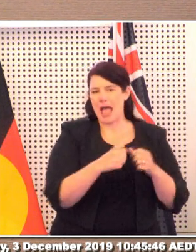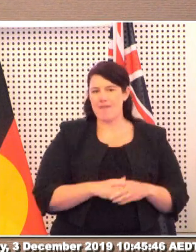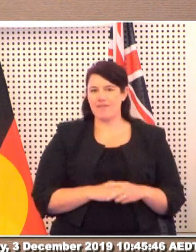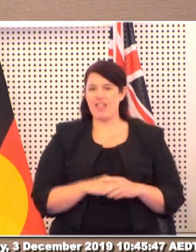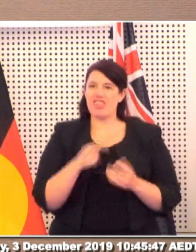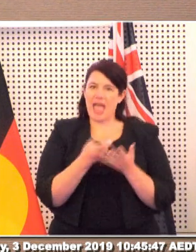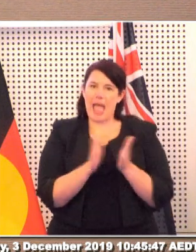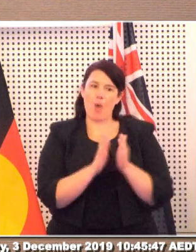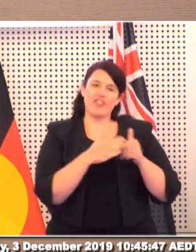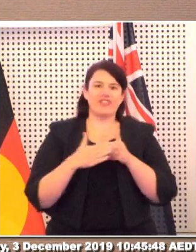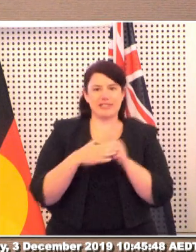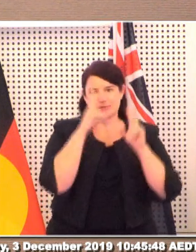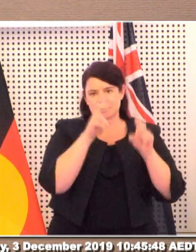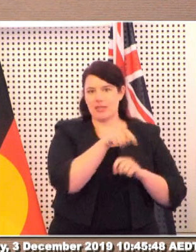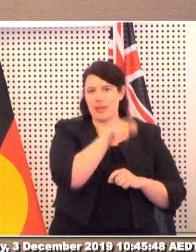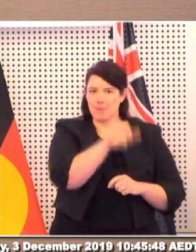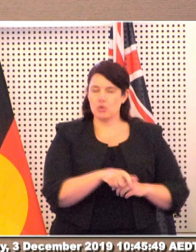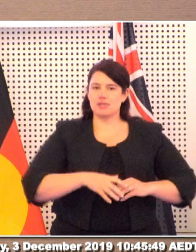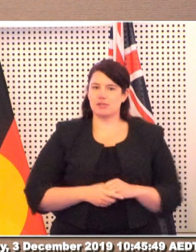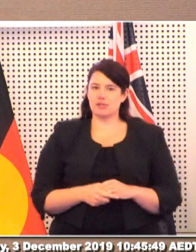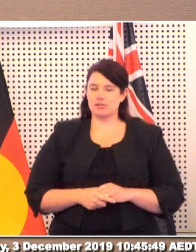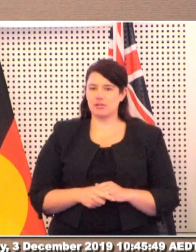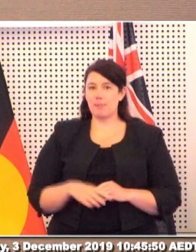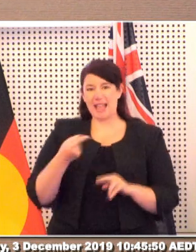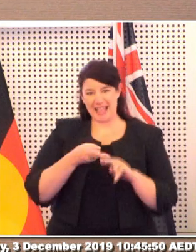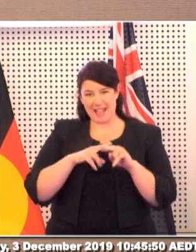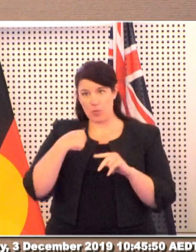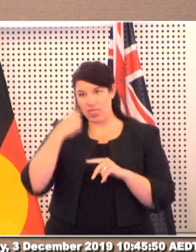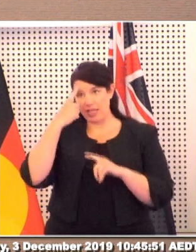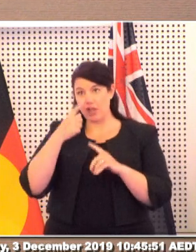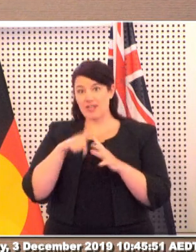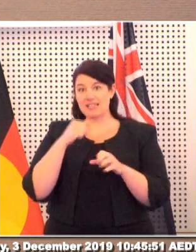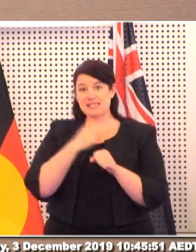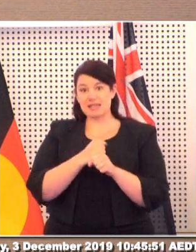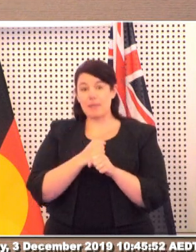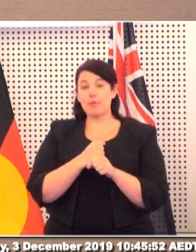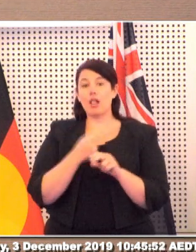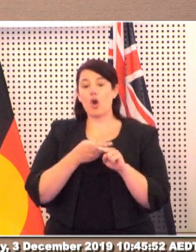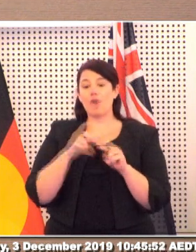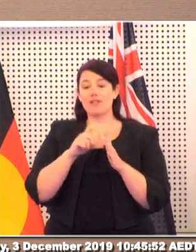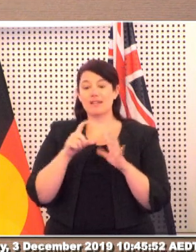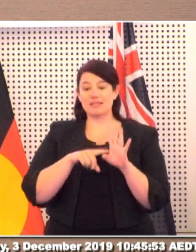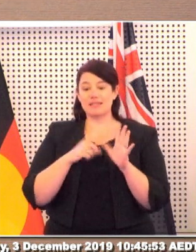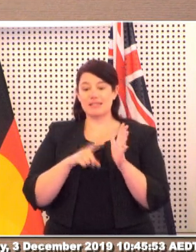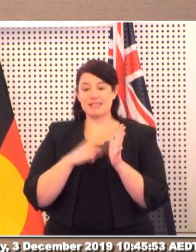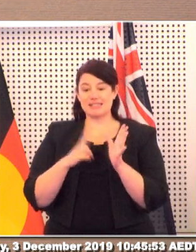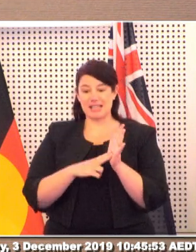But if we think about the example of Dylan Voller in the Northern Territory and we